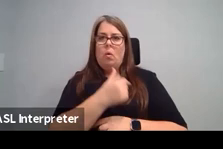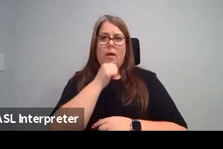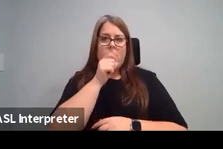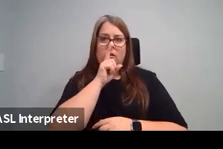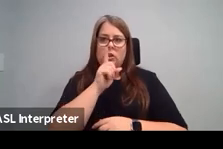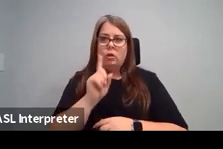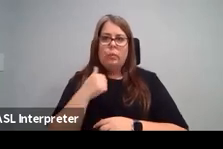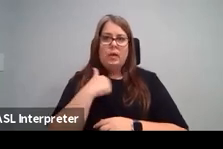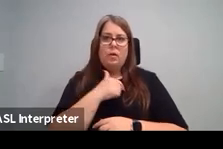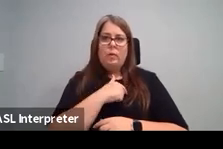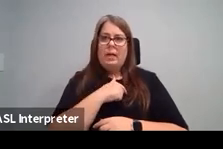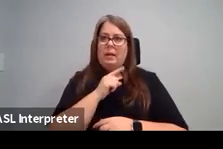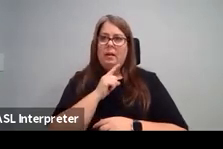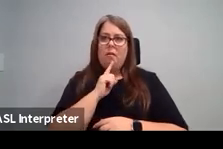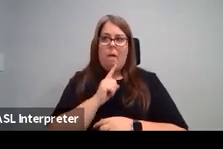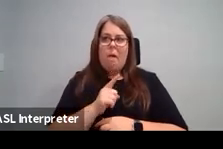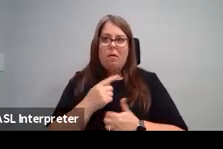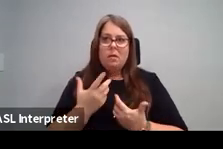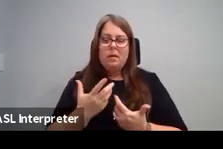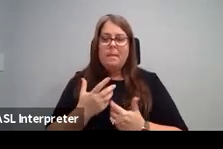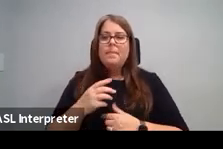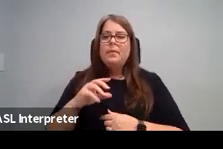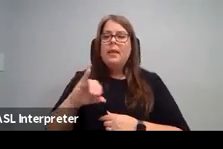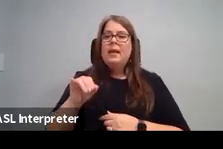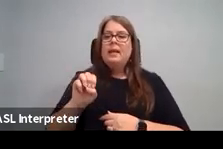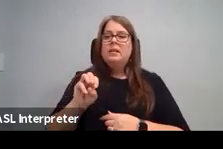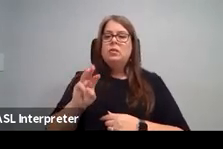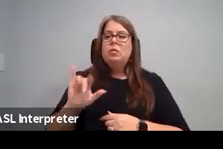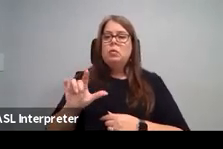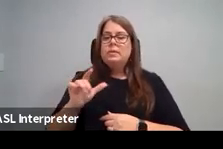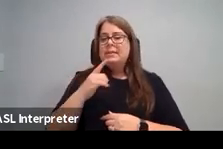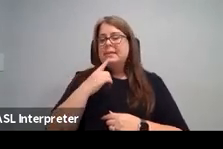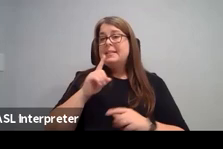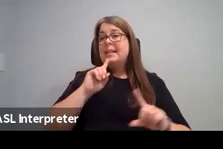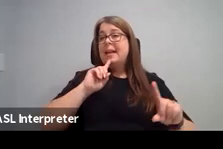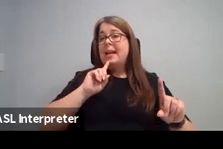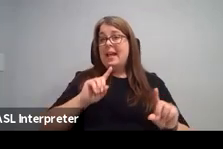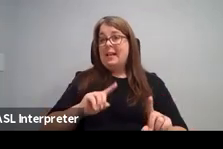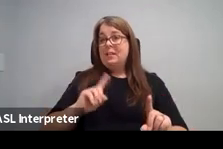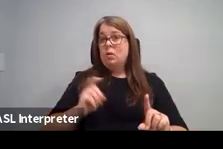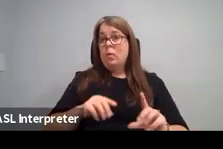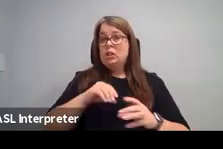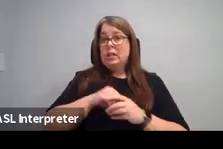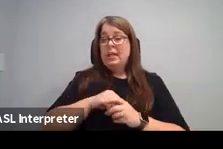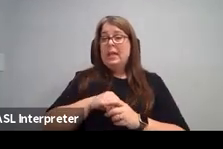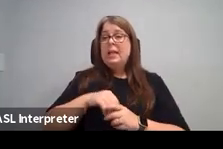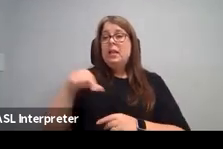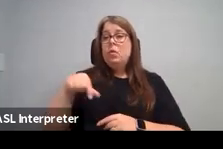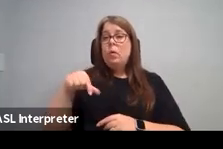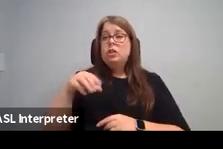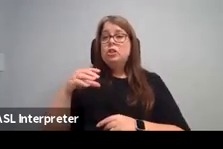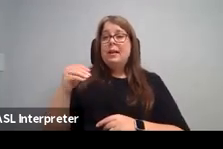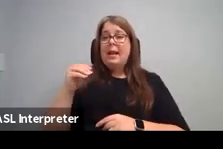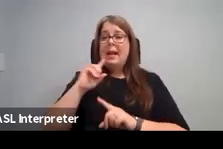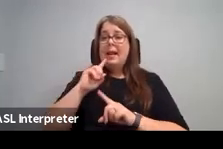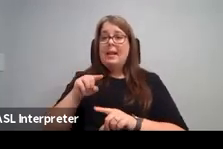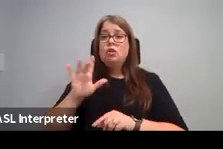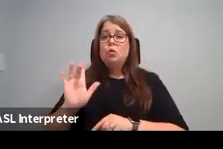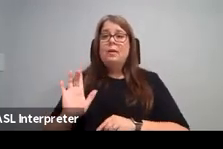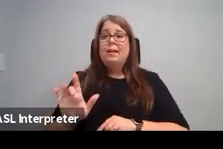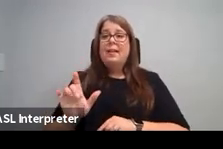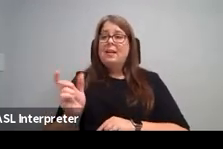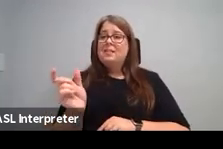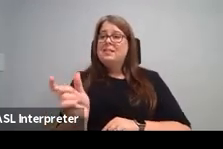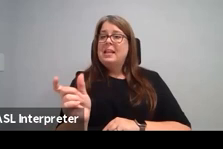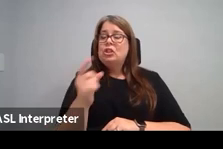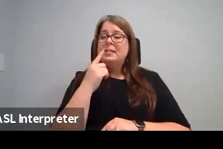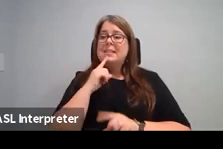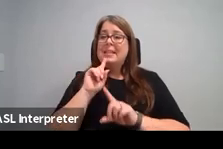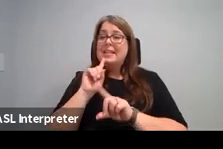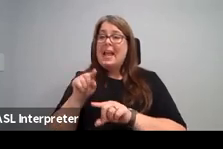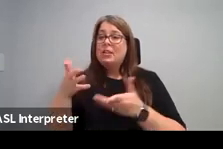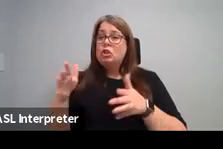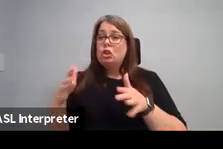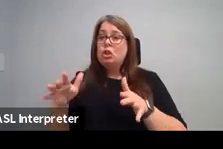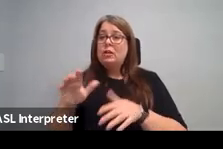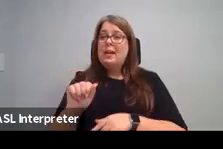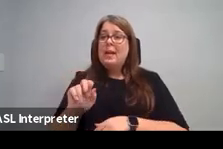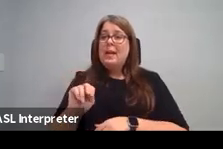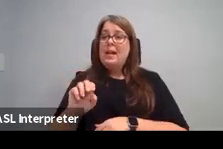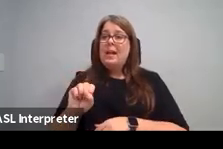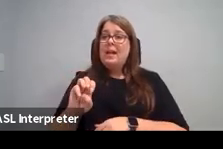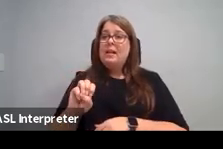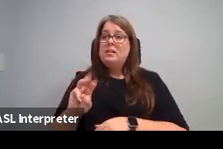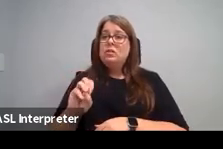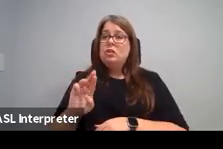Jewyl Alderson Clarke, SDCOE: All right, and so also just so you will know once I've answered a question and your Q AMP. A, you should be able to click on the answered section and see the answers, Bear. So I've put a link to the citizens, Chef. With Tom Colicchio